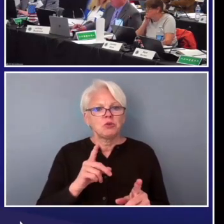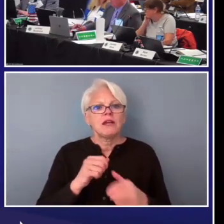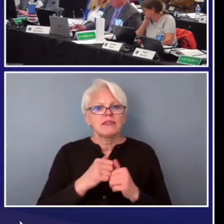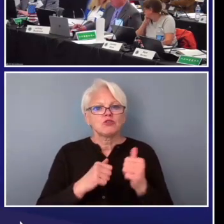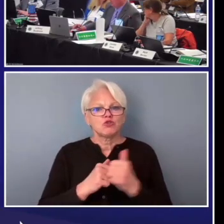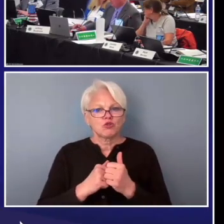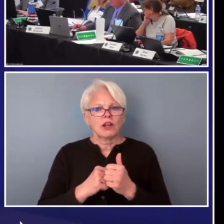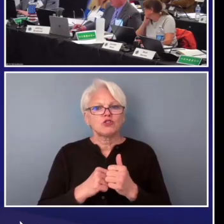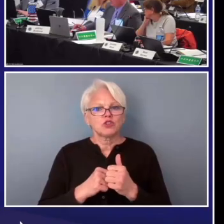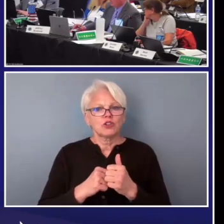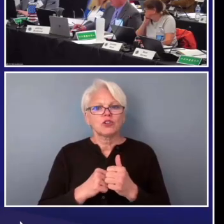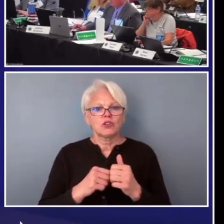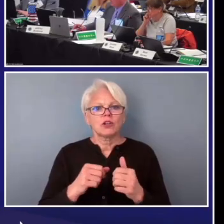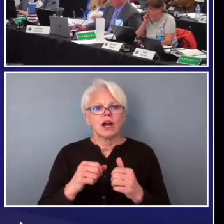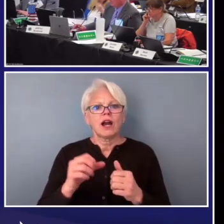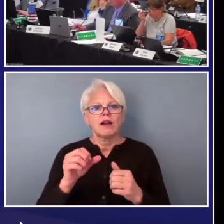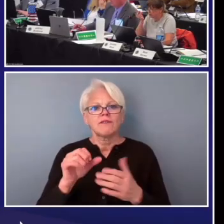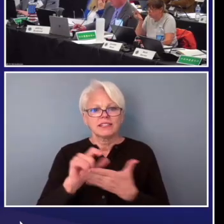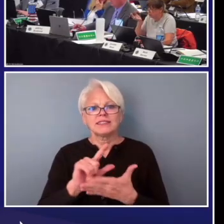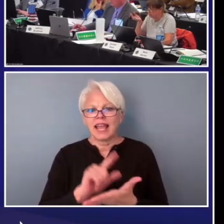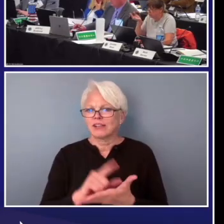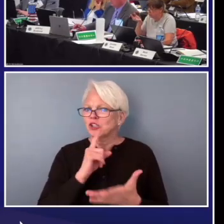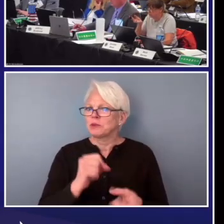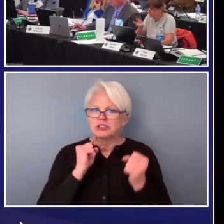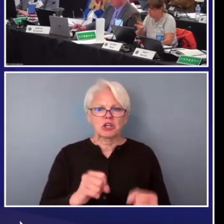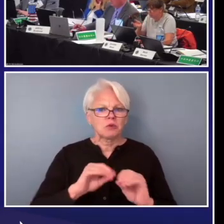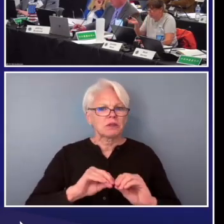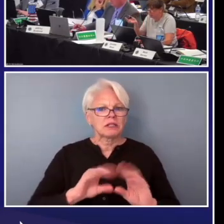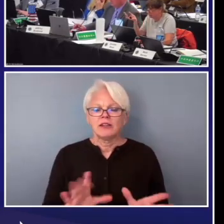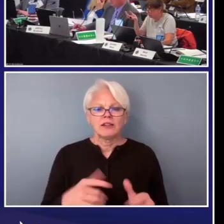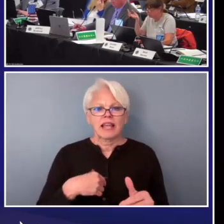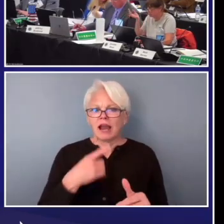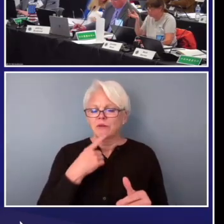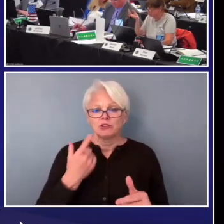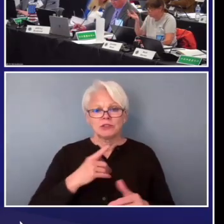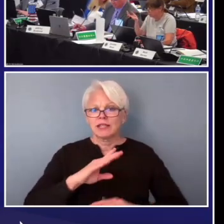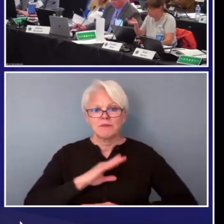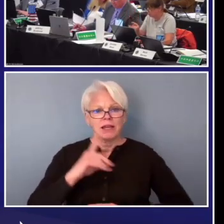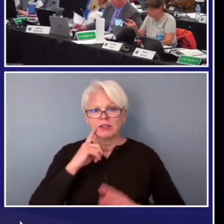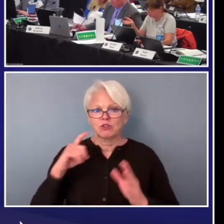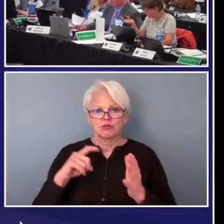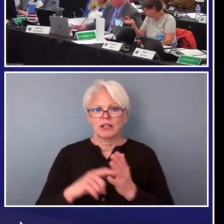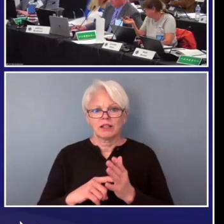it relates to the recognition process that I would just say that it's met the recognition. It's got undergone the recognition.